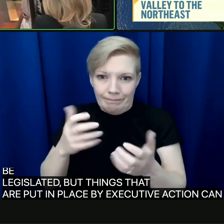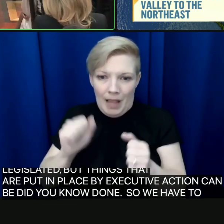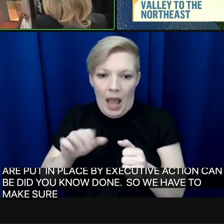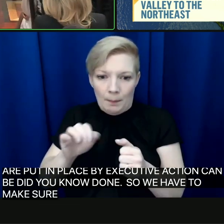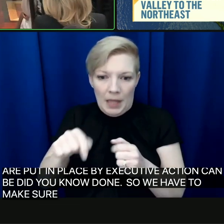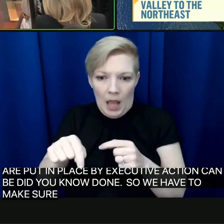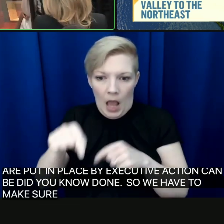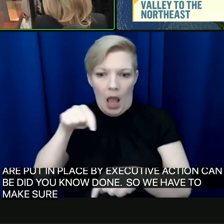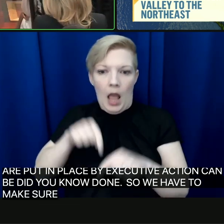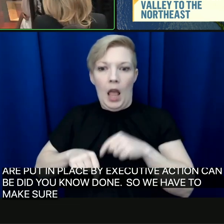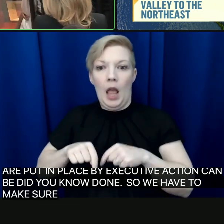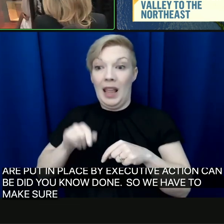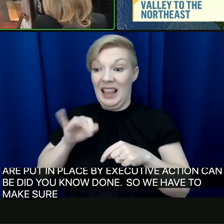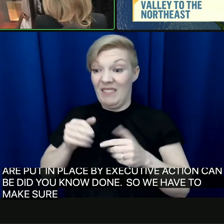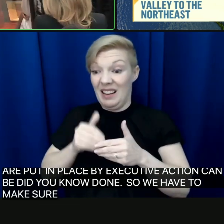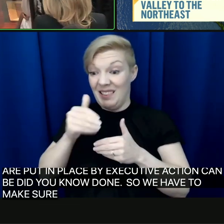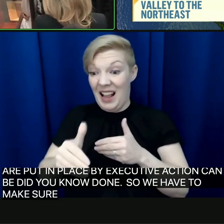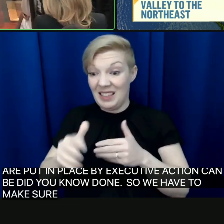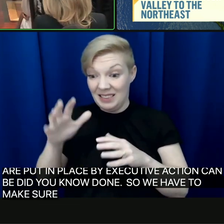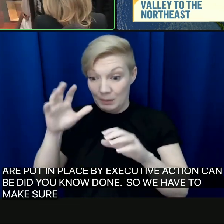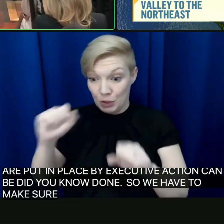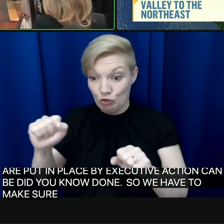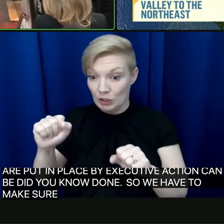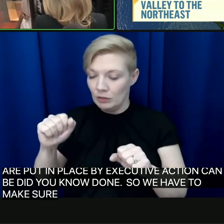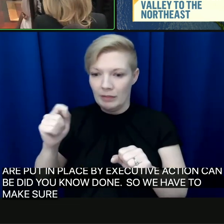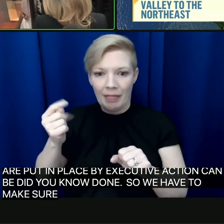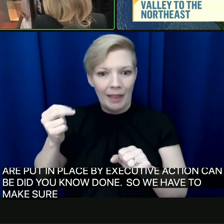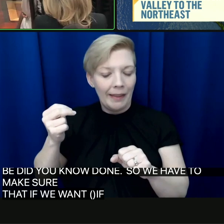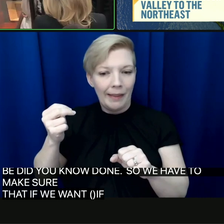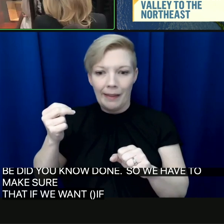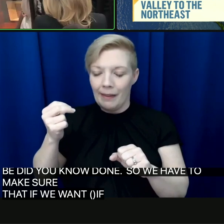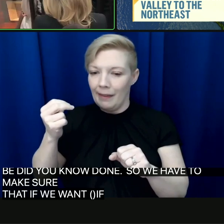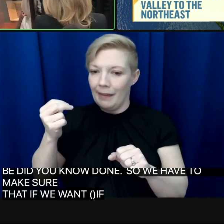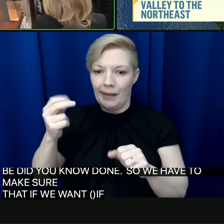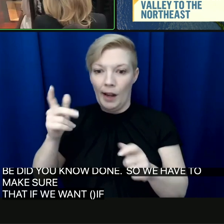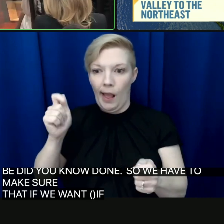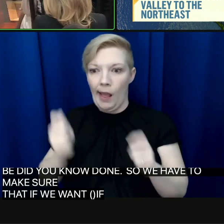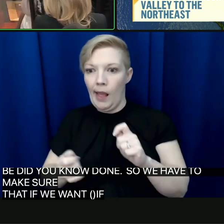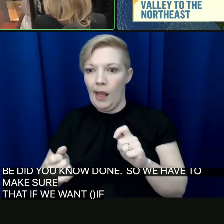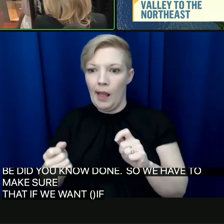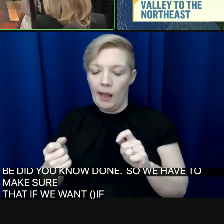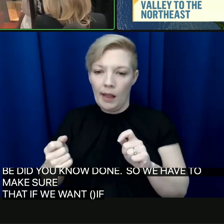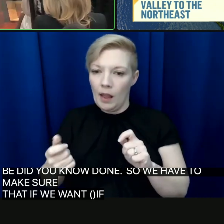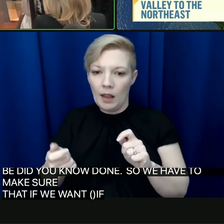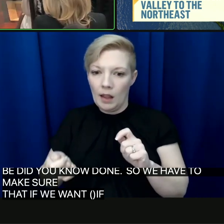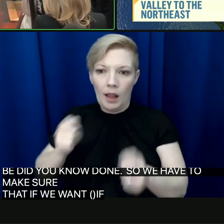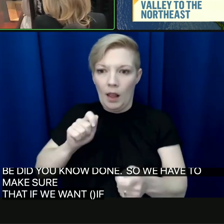if we want rigorous change, we have to make sure it's part of our laws in this in this country.